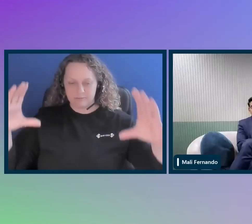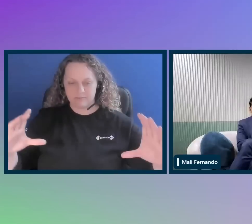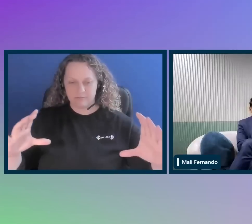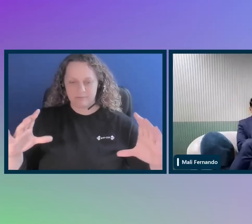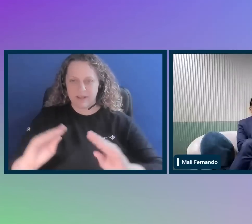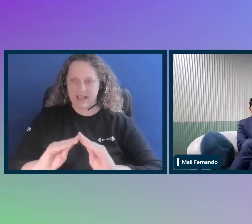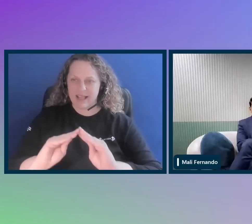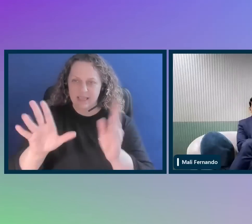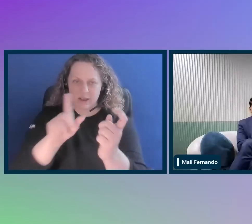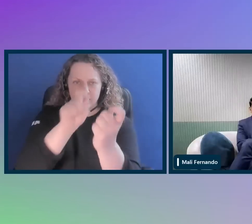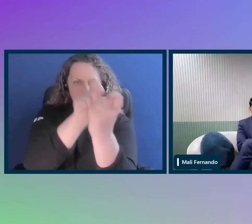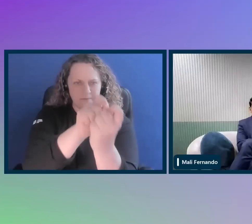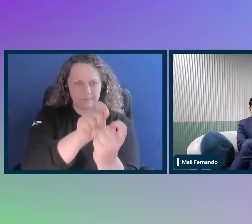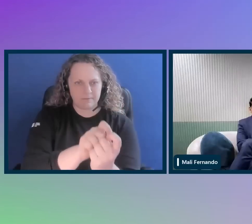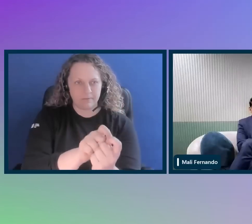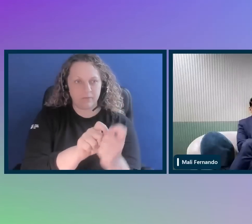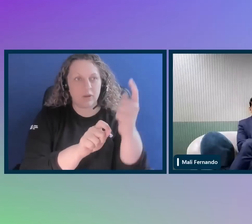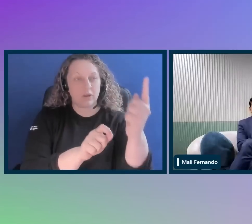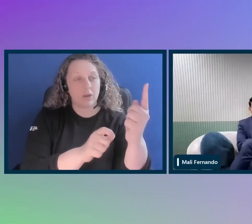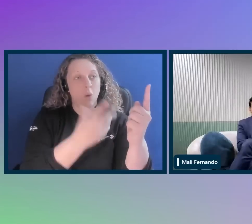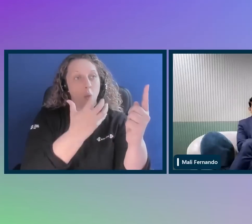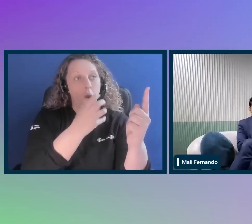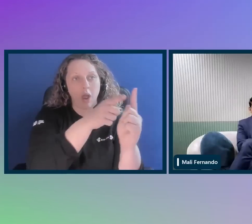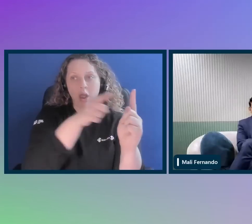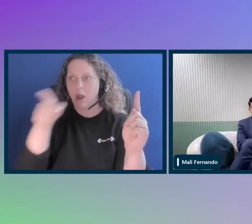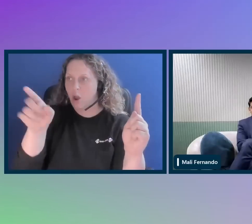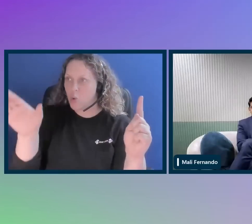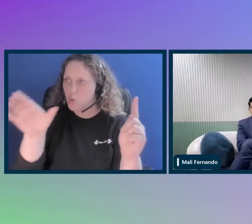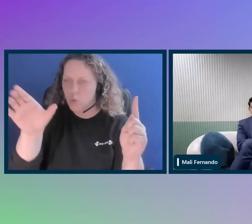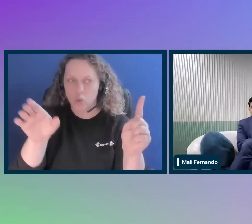and actions for our people, right? We're a very large organization